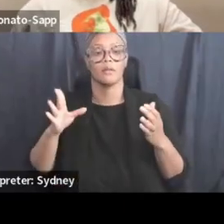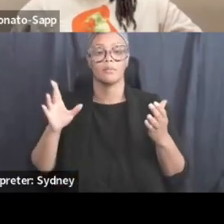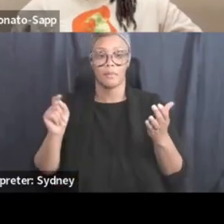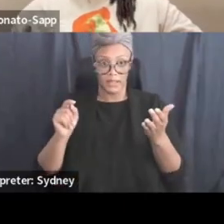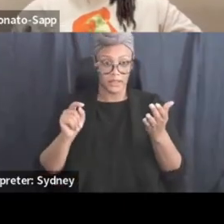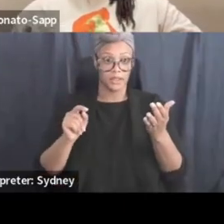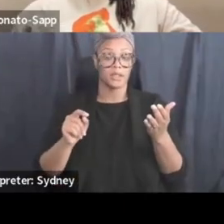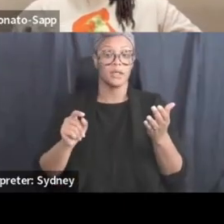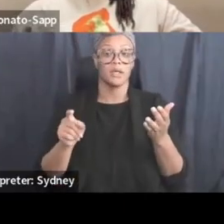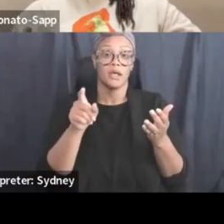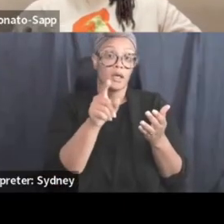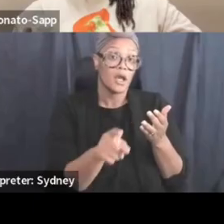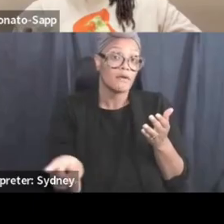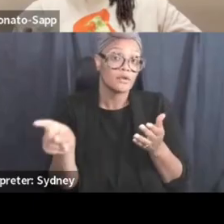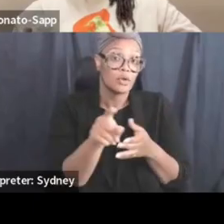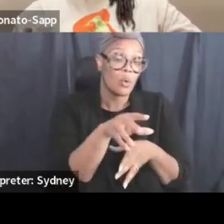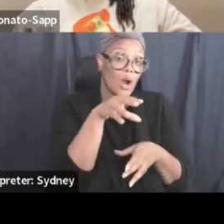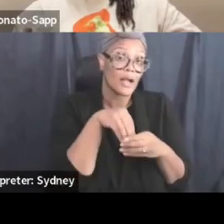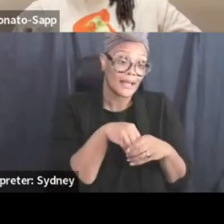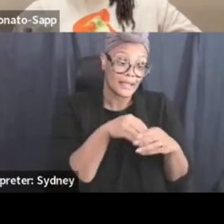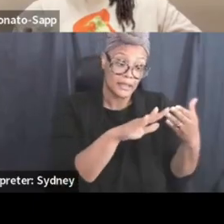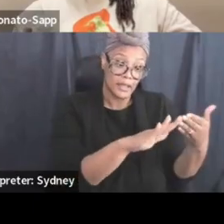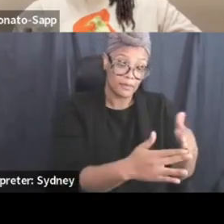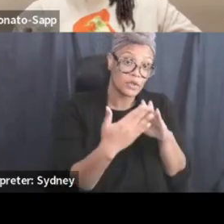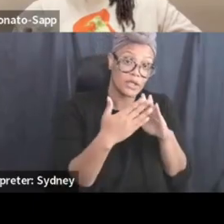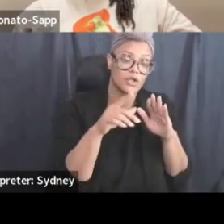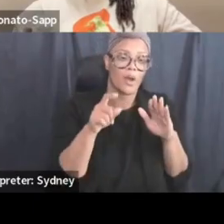if you are in community, you also got to be willing to throw out the thing, all the